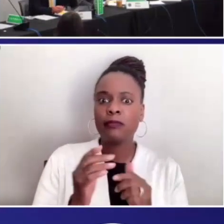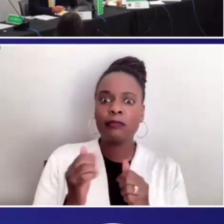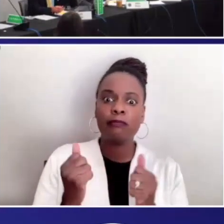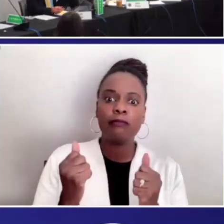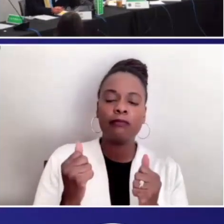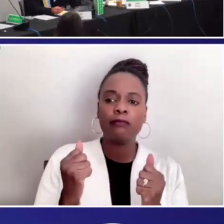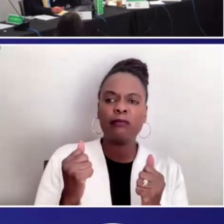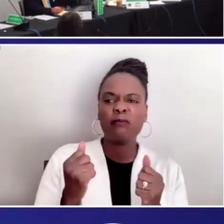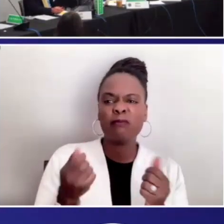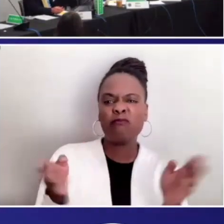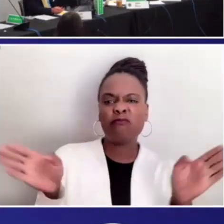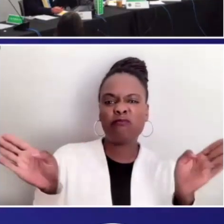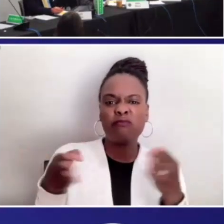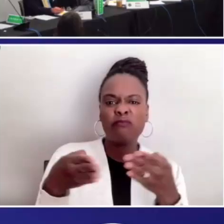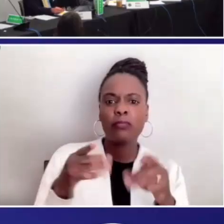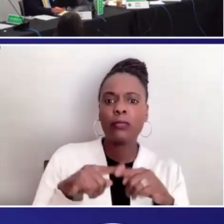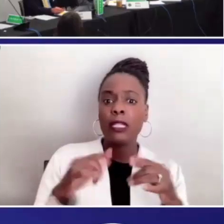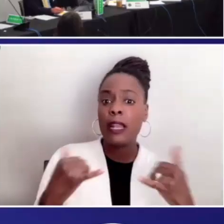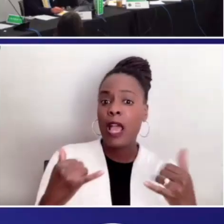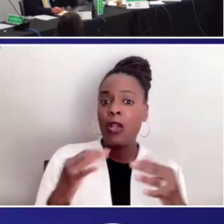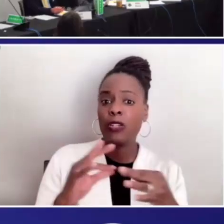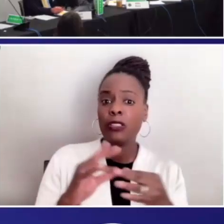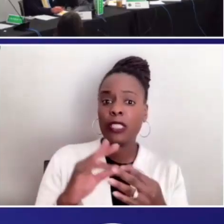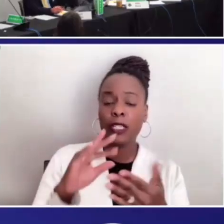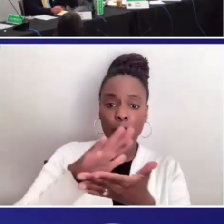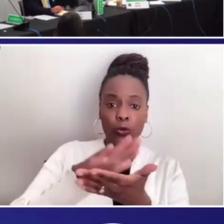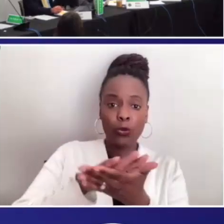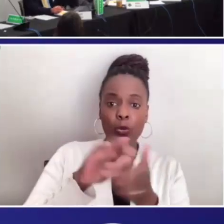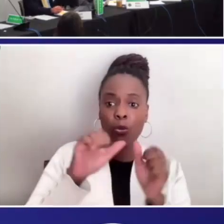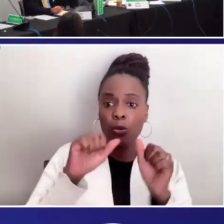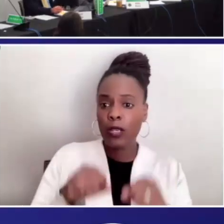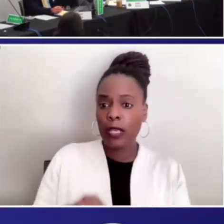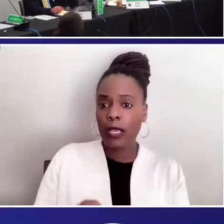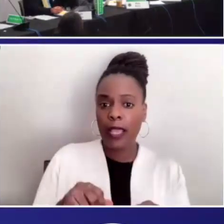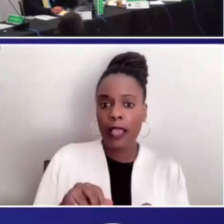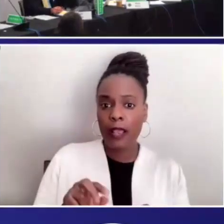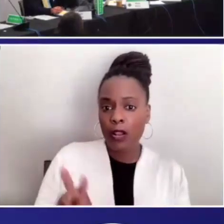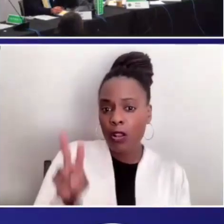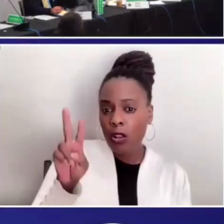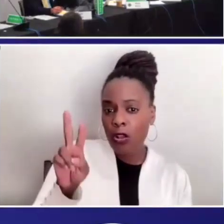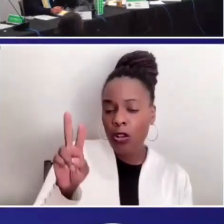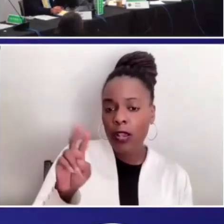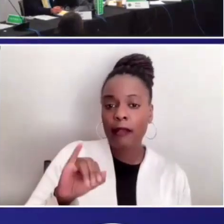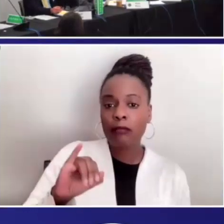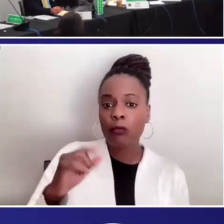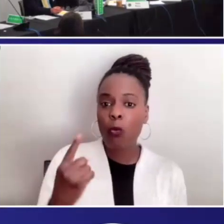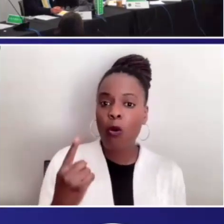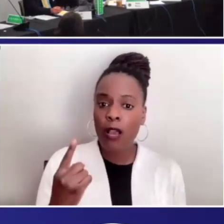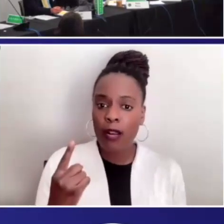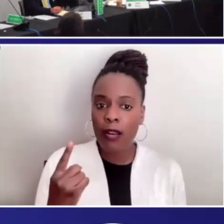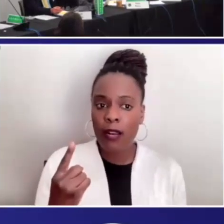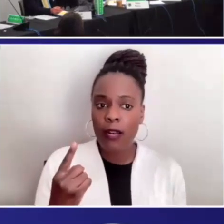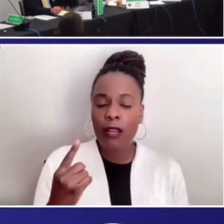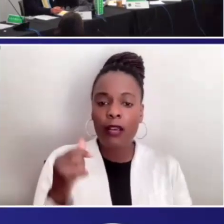saying the school can look at Romanette one under number one, under professional